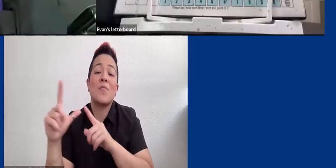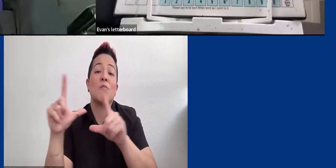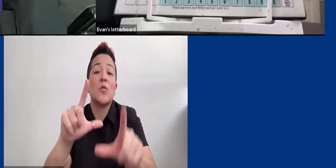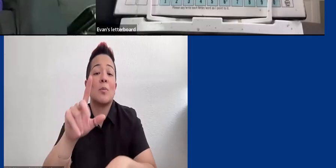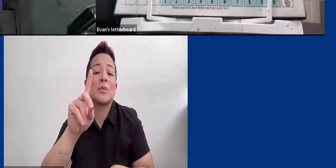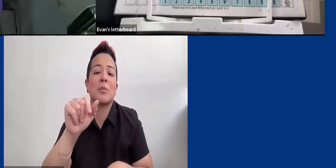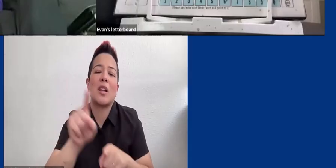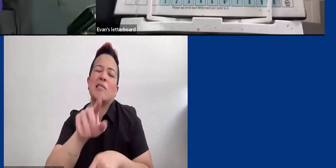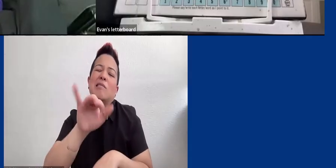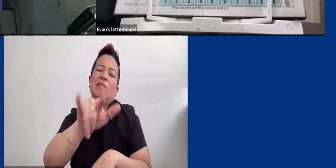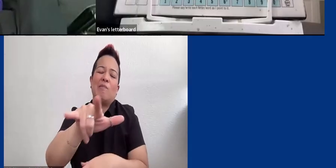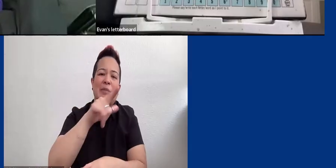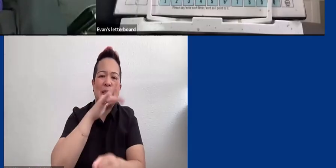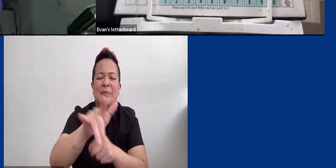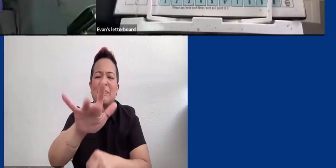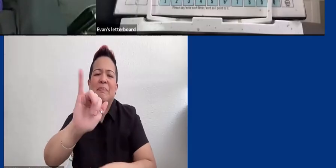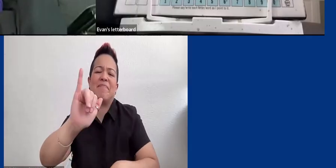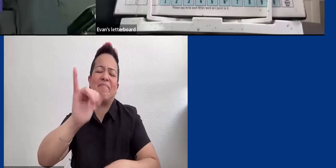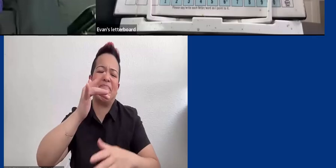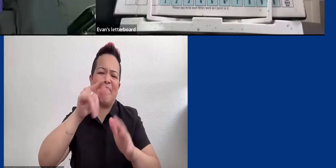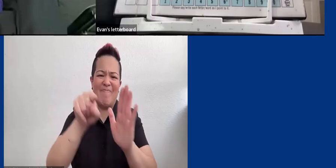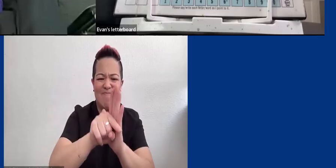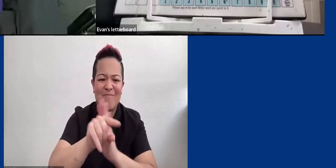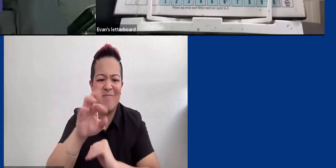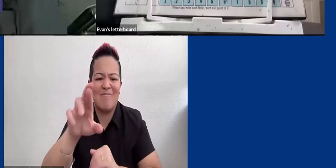By making the access archives not only informative